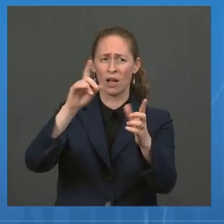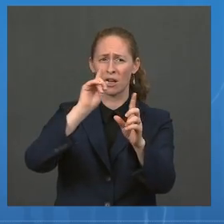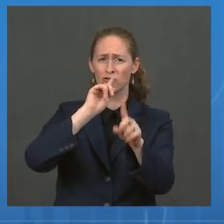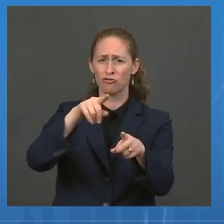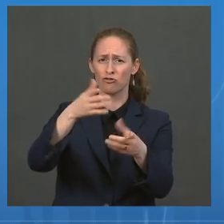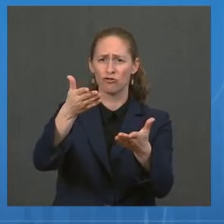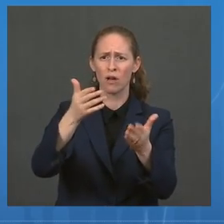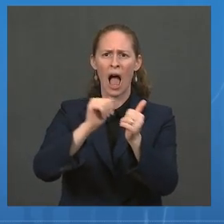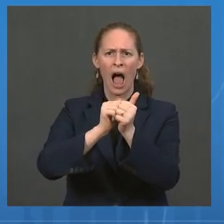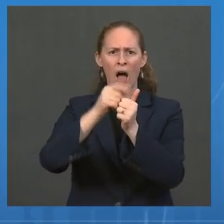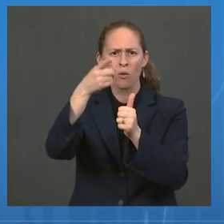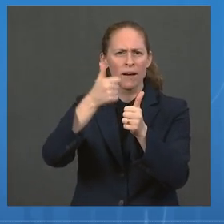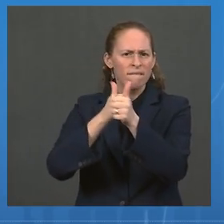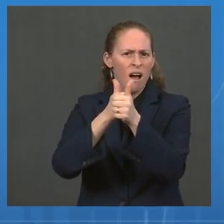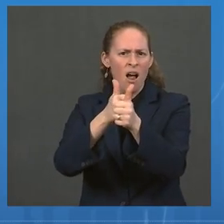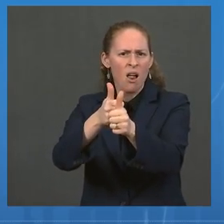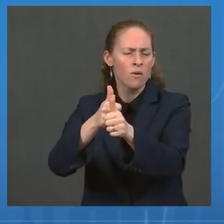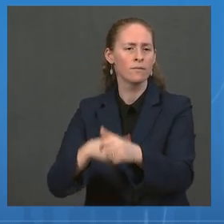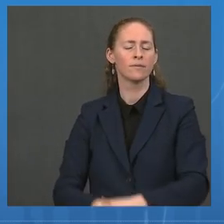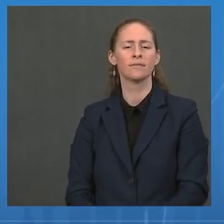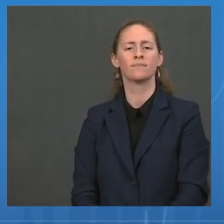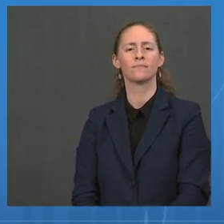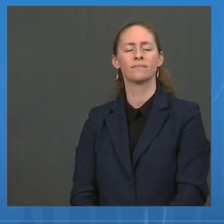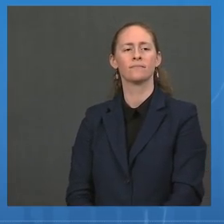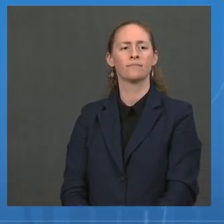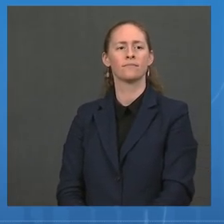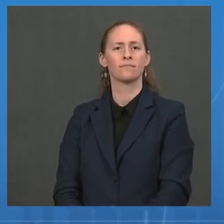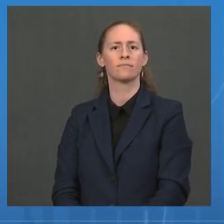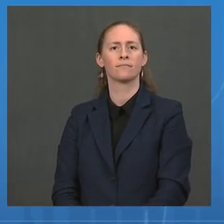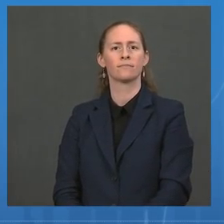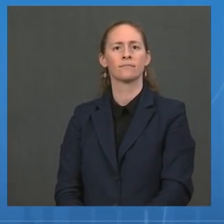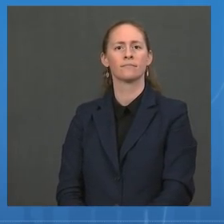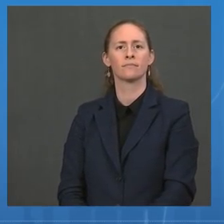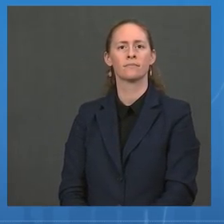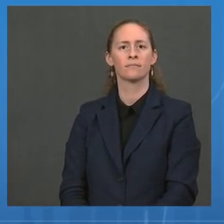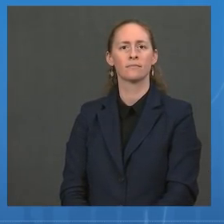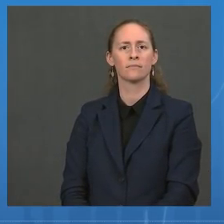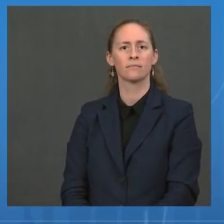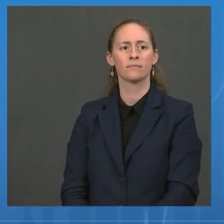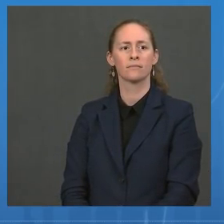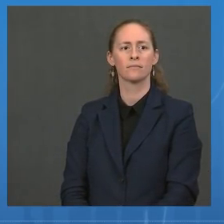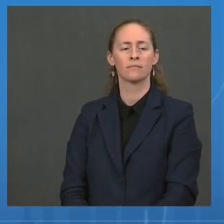Dr. Walensky: Sure. Thank you, Kaitlan, for that question. We are -- we continue to track PCRs,